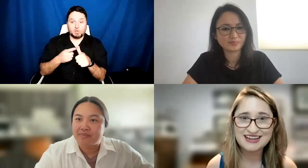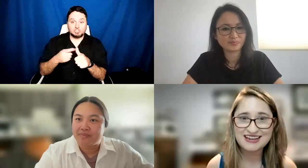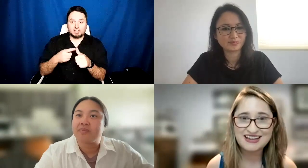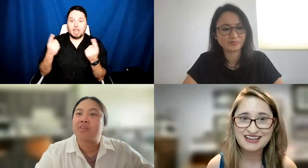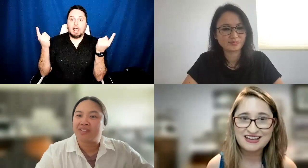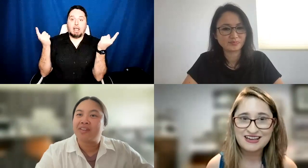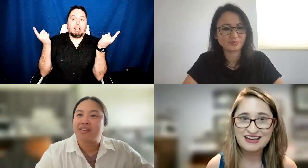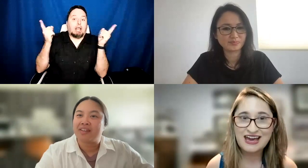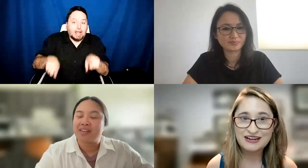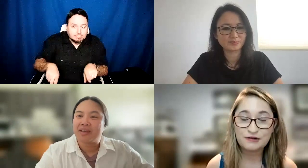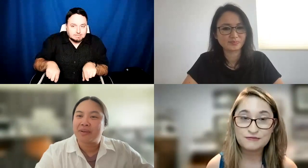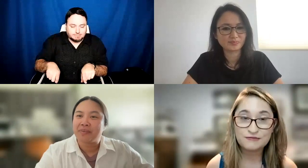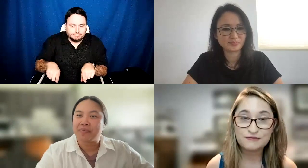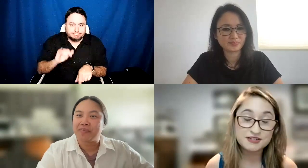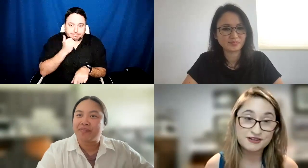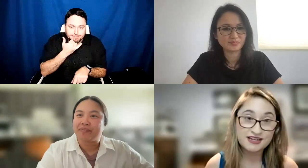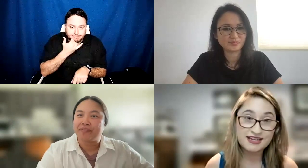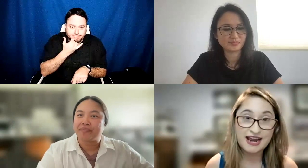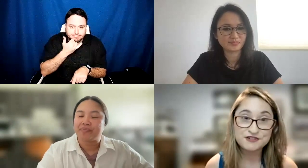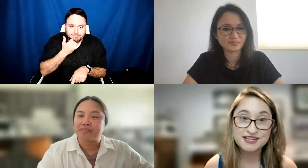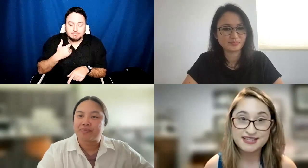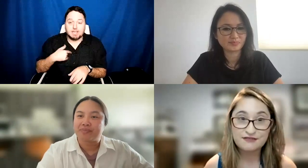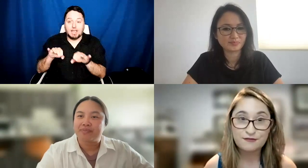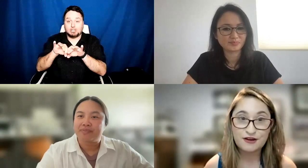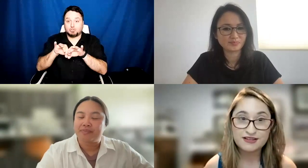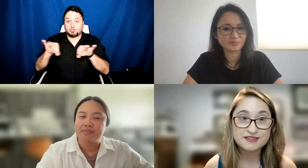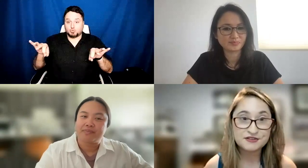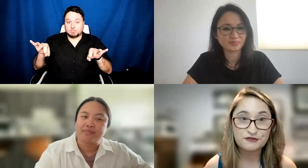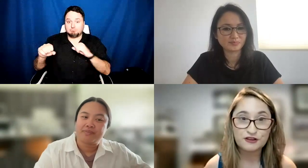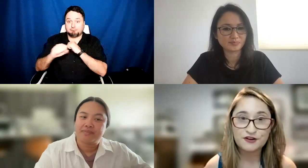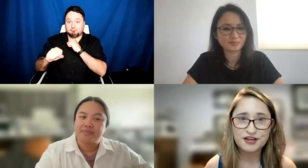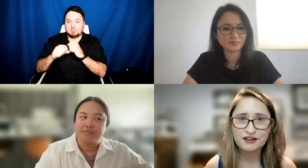I had received a degree in advertising from the Art Institute of Fort Lauderdale.